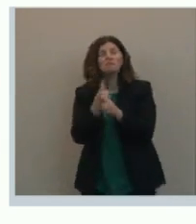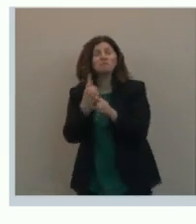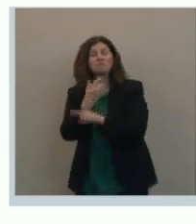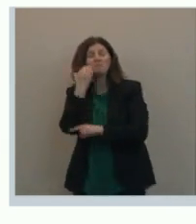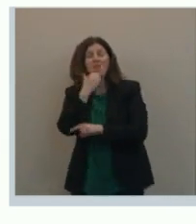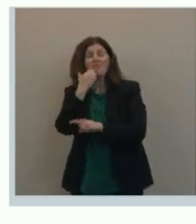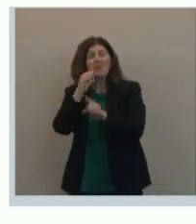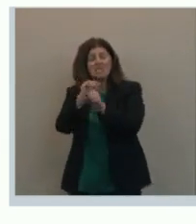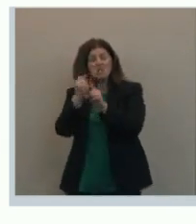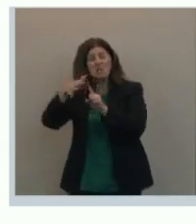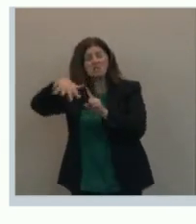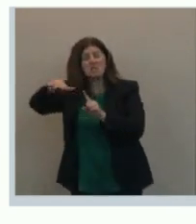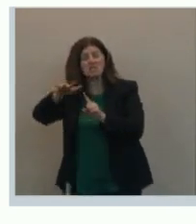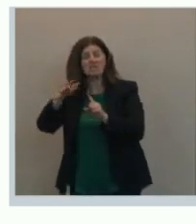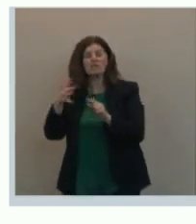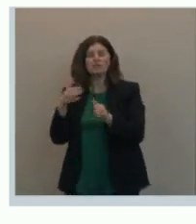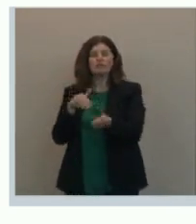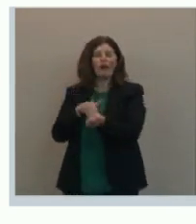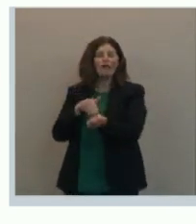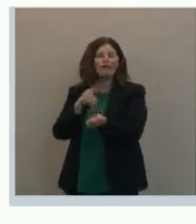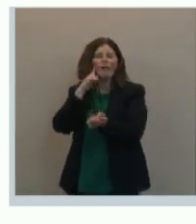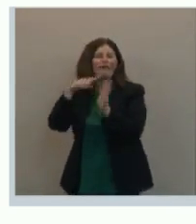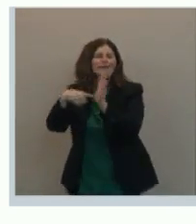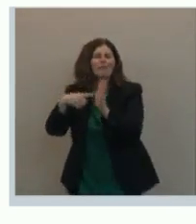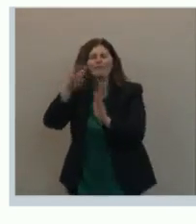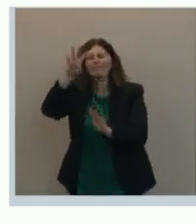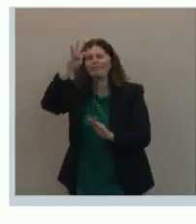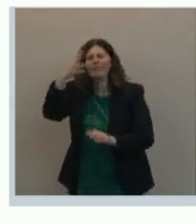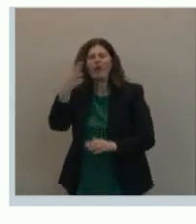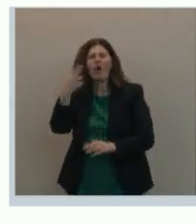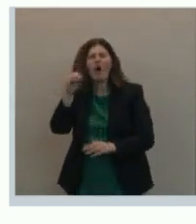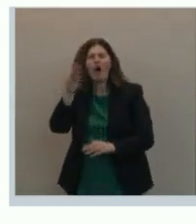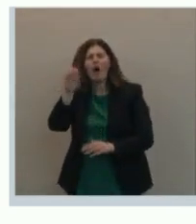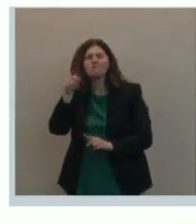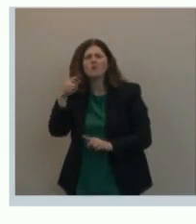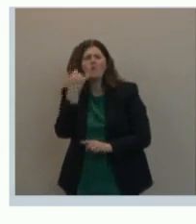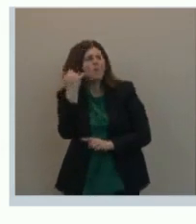AND WE CAN PLAN IN ADVANCE WHAT THAT FLOW WILL BE.